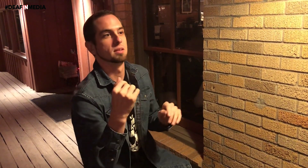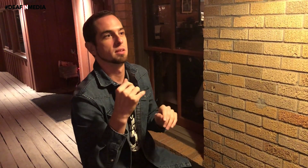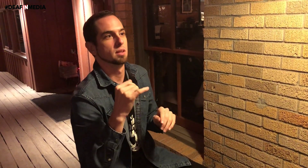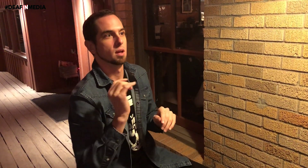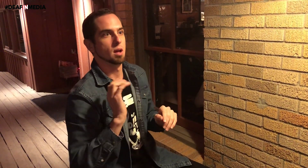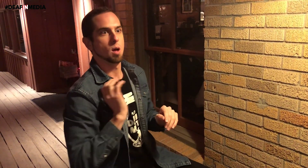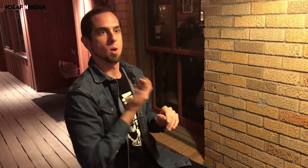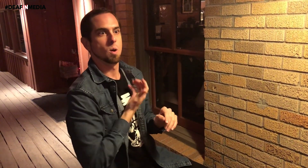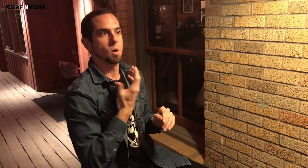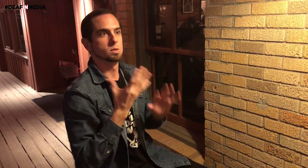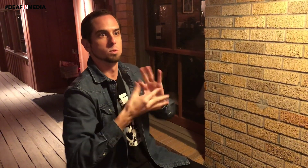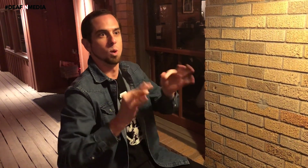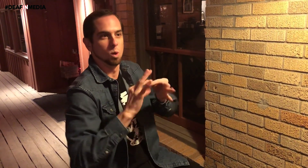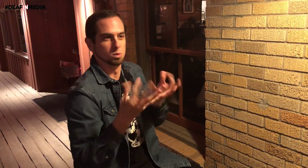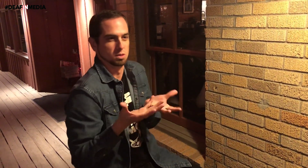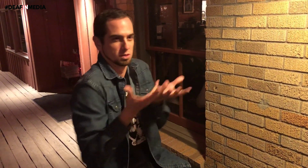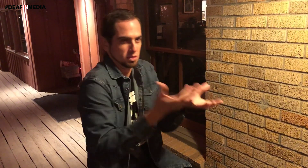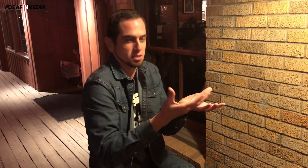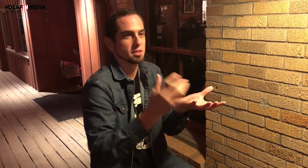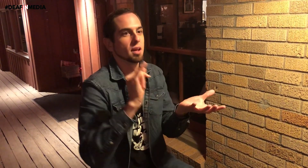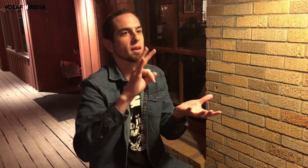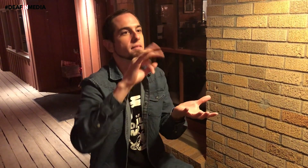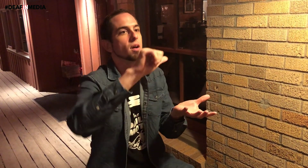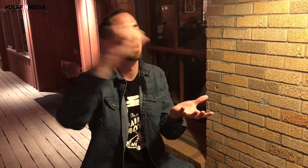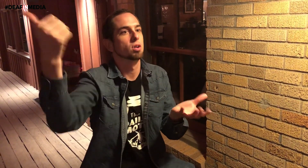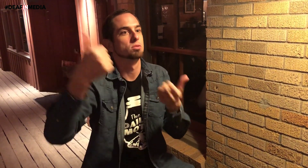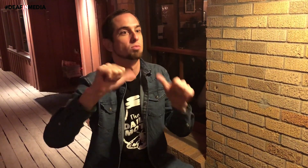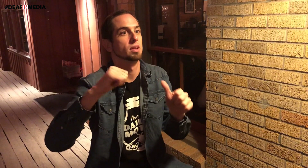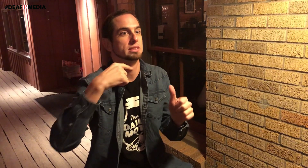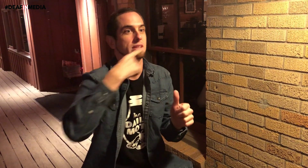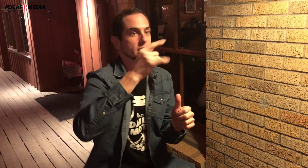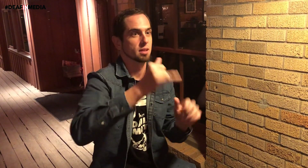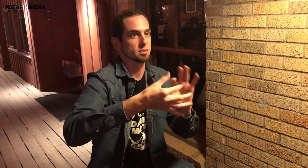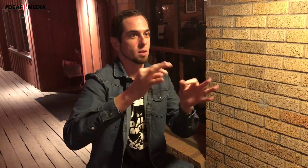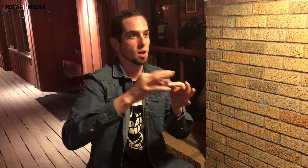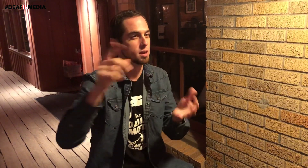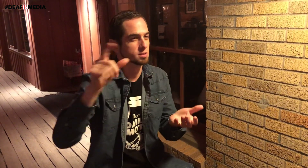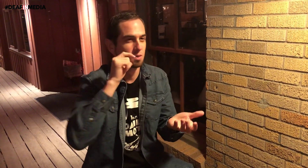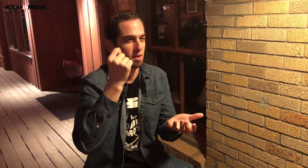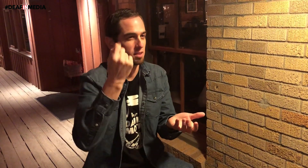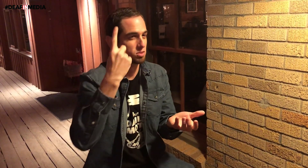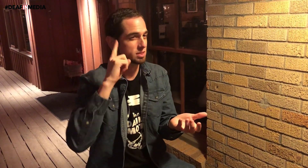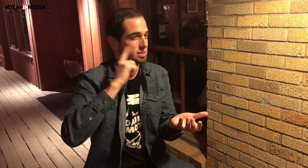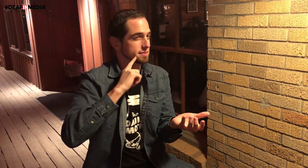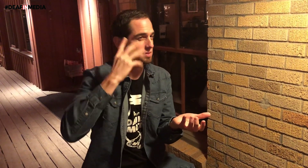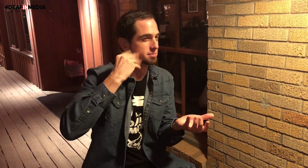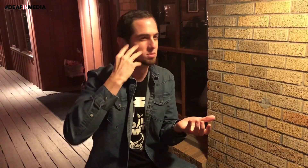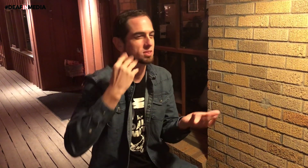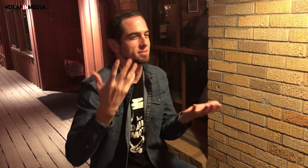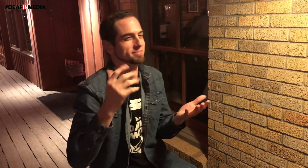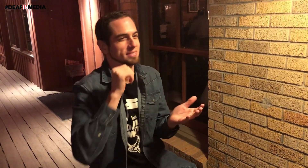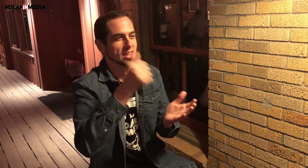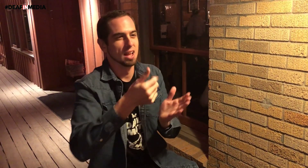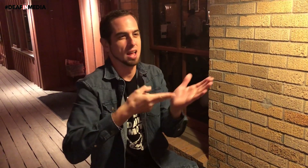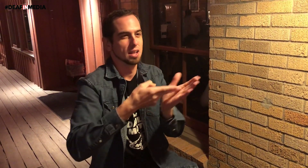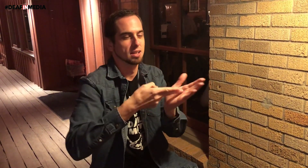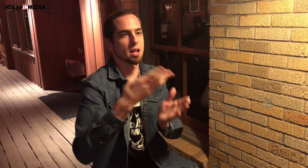If someone tries to tell our stories who doesn’t understand the Deaf experience, it’s not going to be authentic.